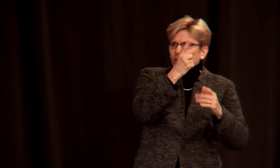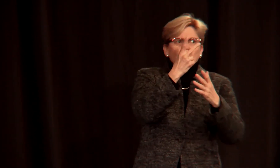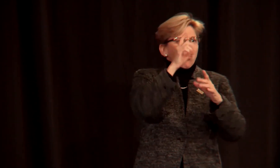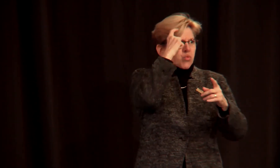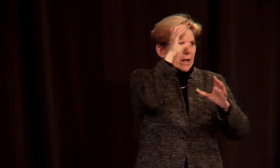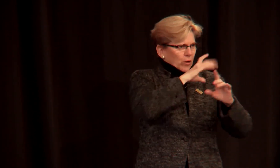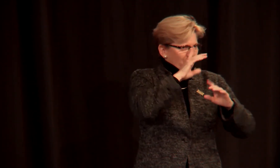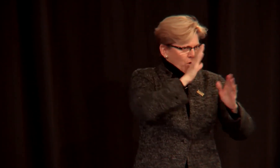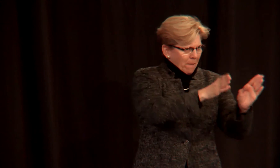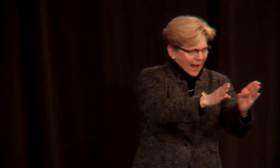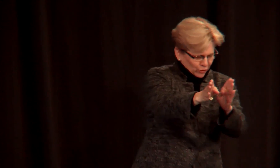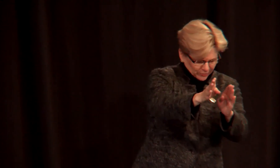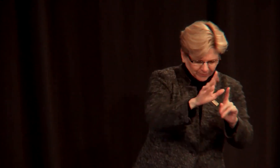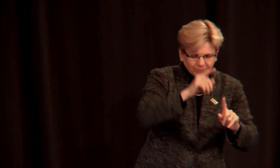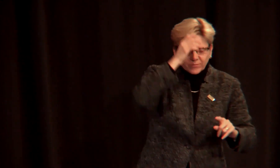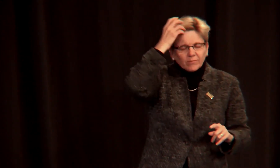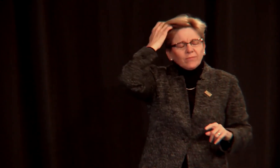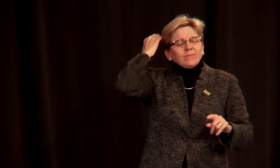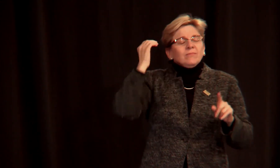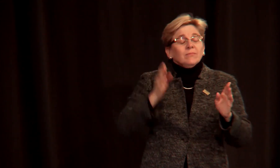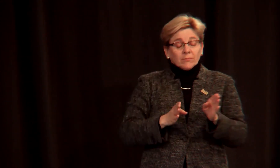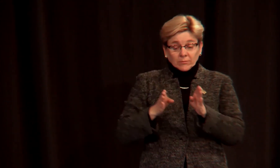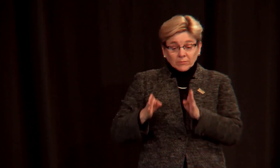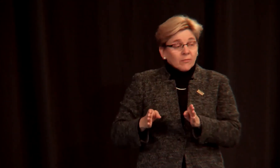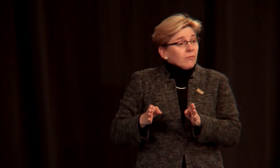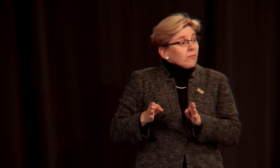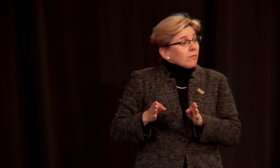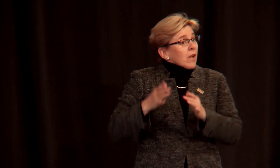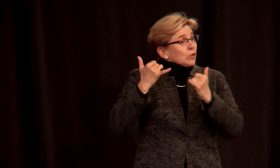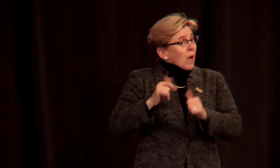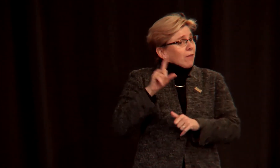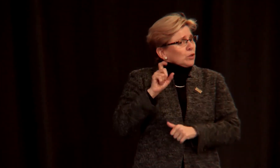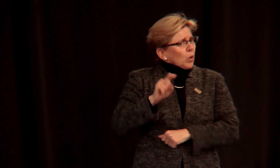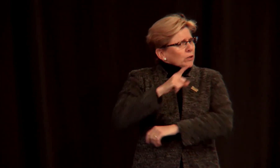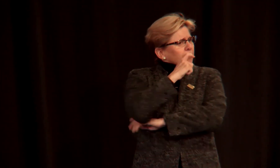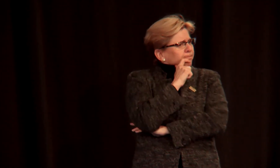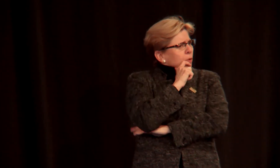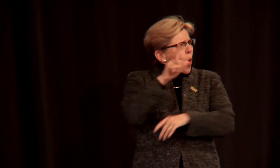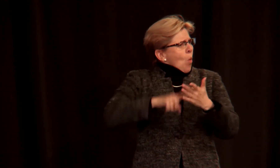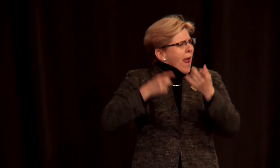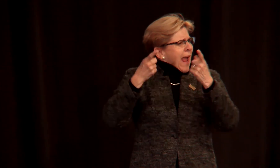brain is looking for patterns, okay? So the next question is hmm...